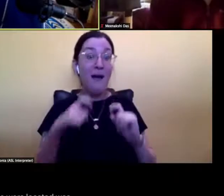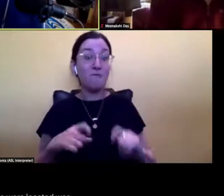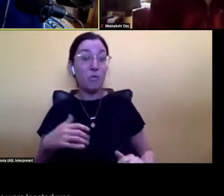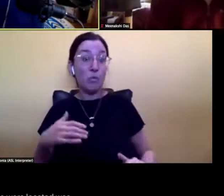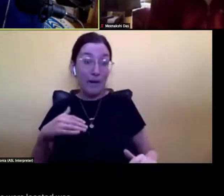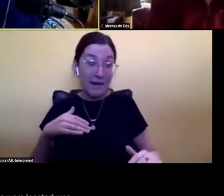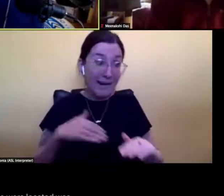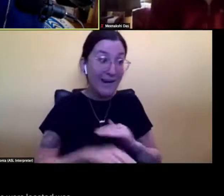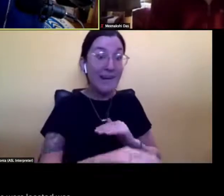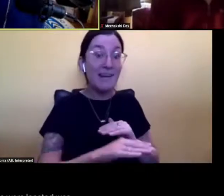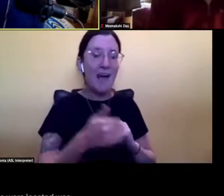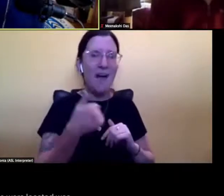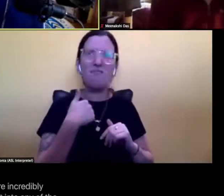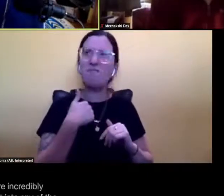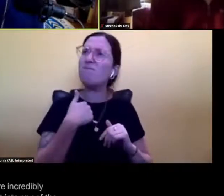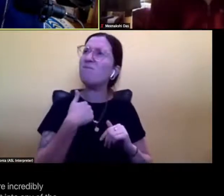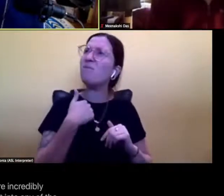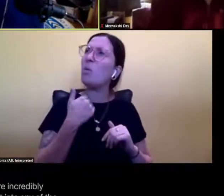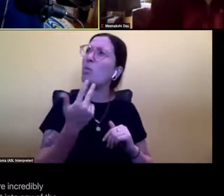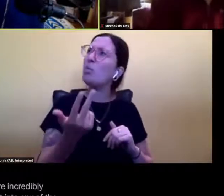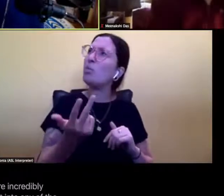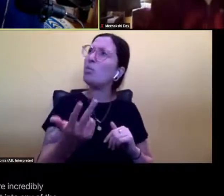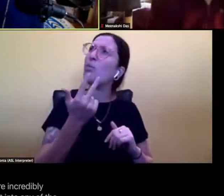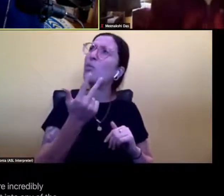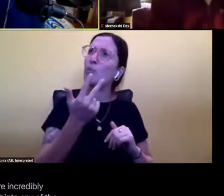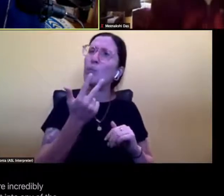three if I remember right three entrances they all had stairs